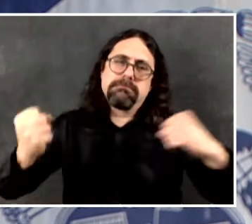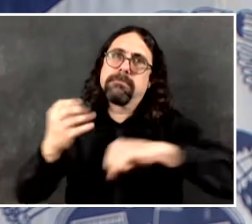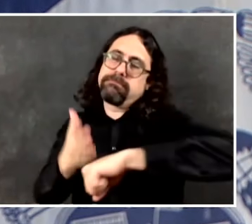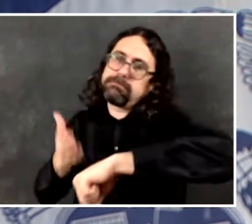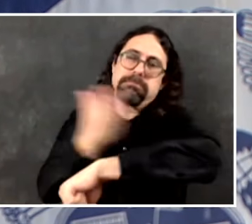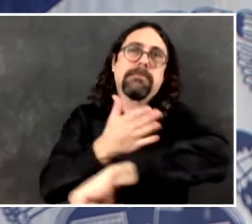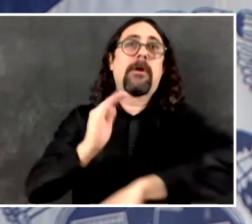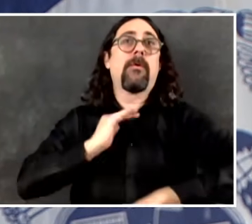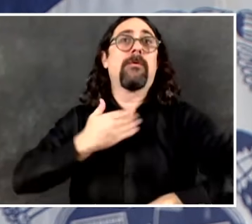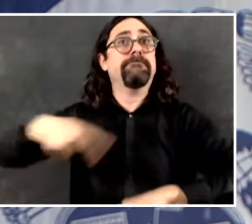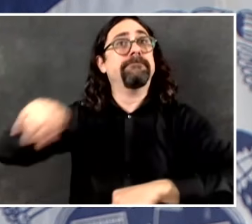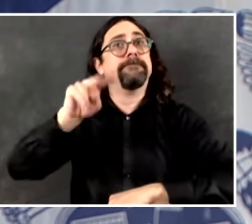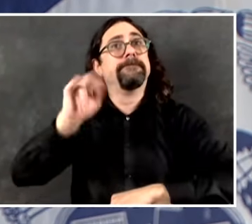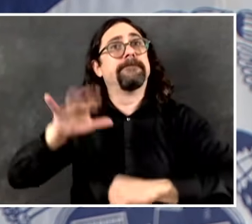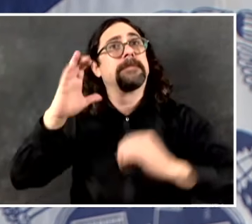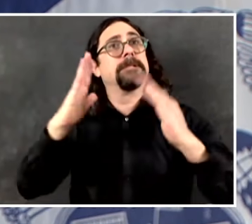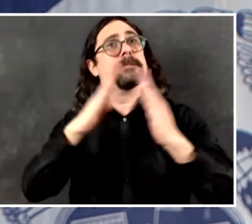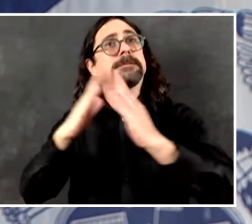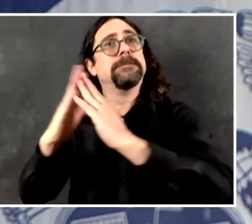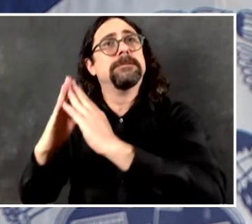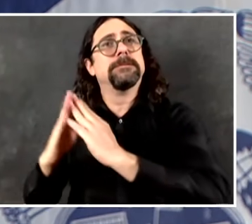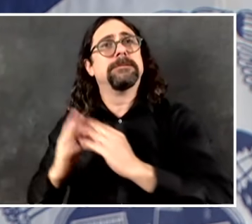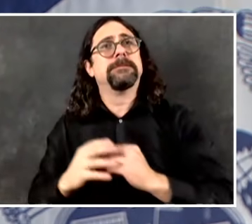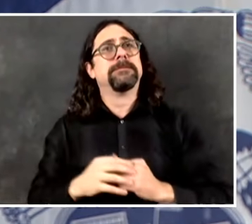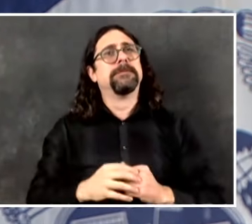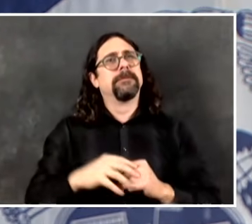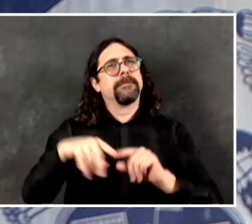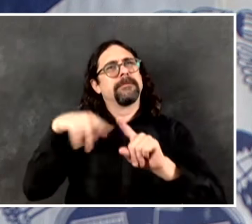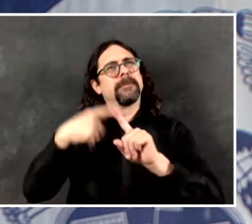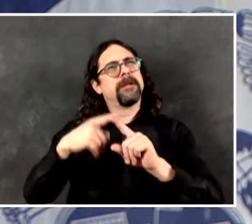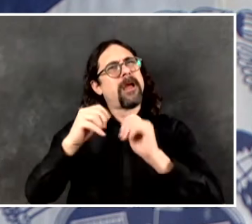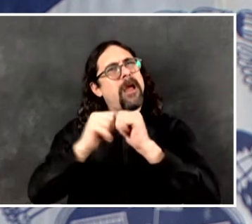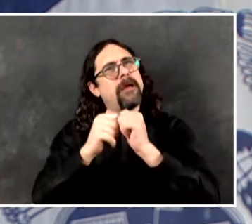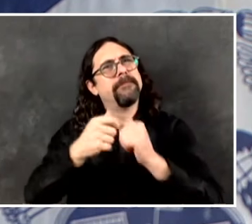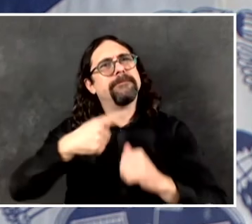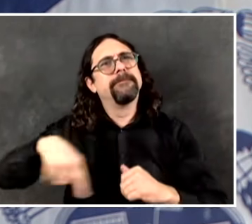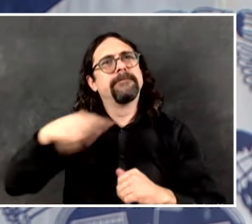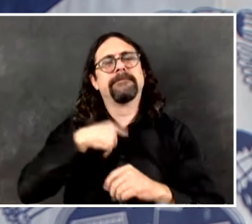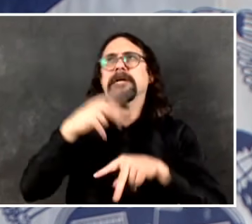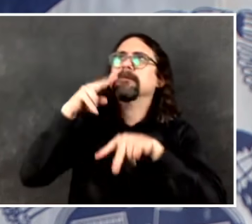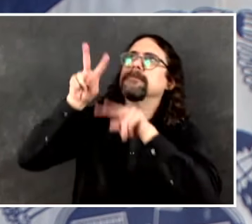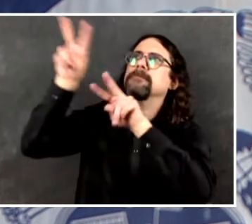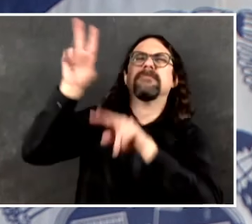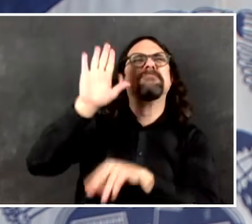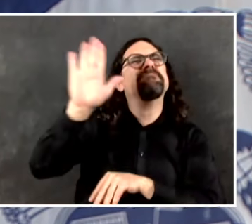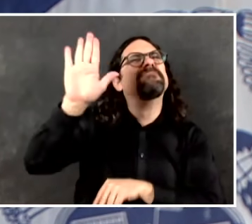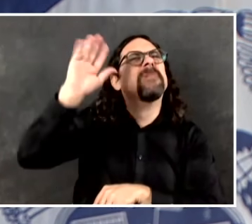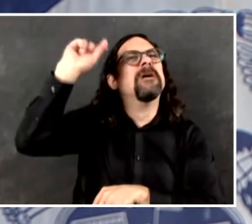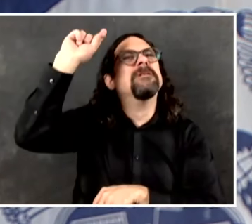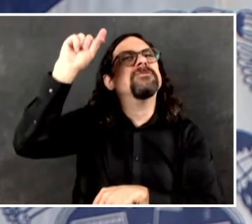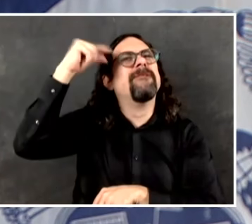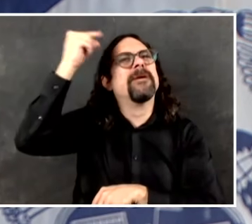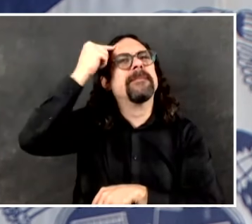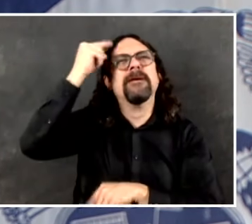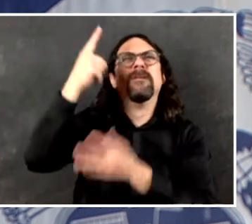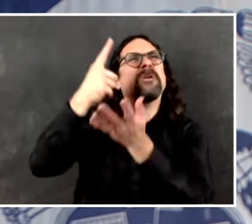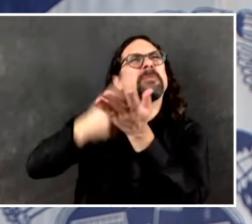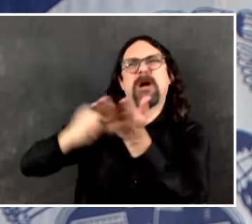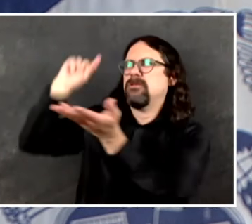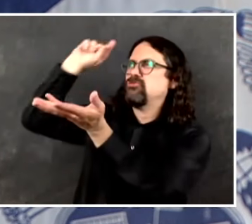BE PUT INTO ACTION. I'M GOING TO TALK ABOUT HOW WE CONSIDER THE VERY REALYIT OF OUR GOVERNMENT IN THIS MOMENT OF